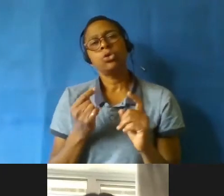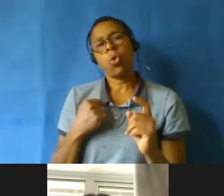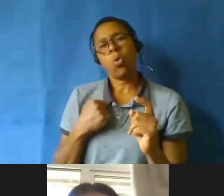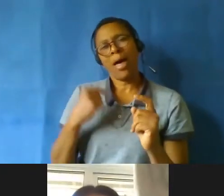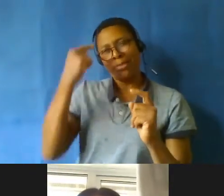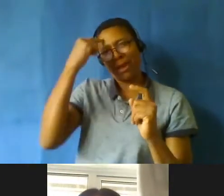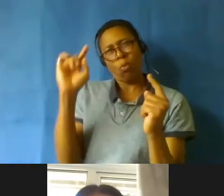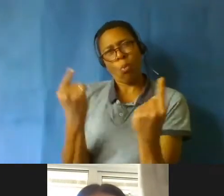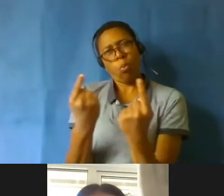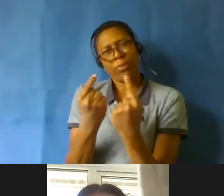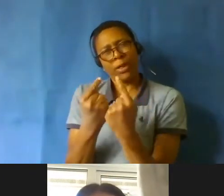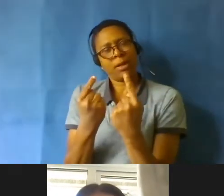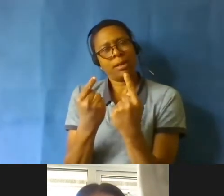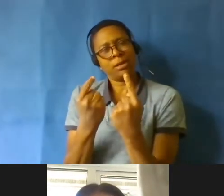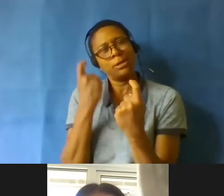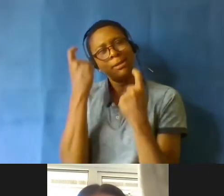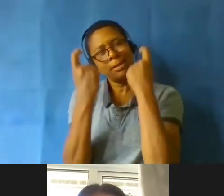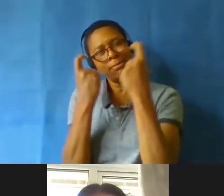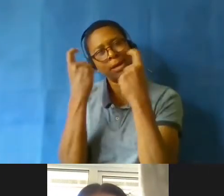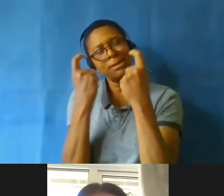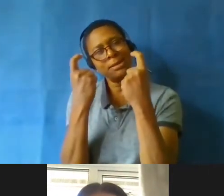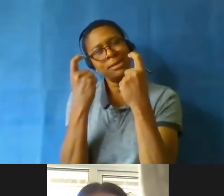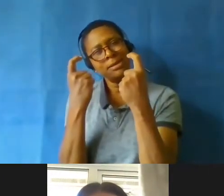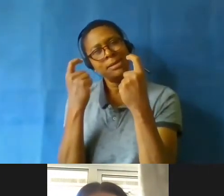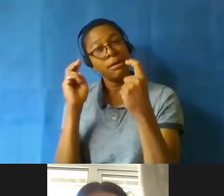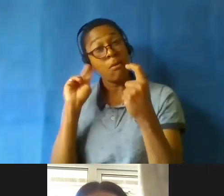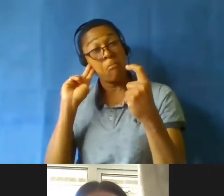stemming and crip theory as and portraying that as sort of fears of this